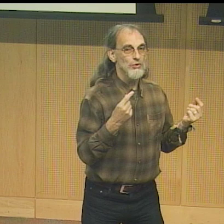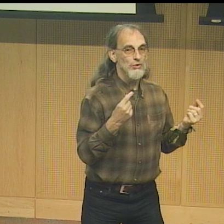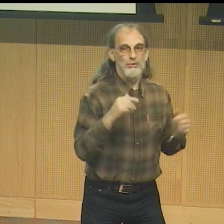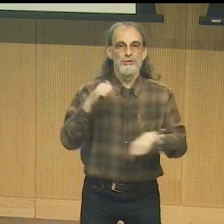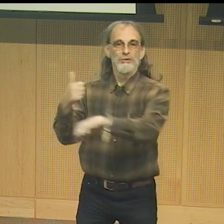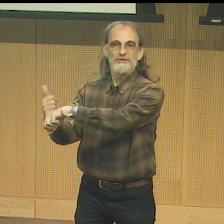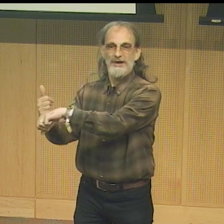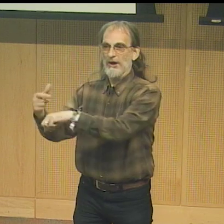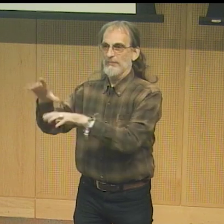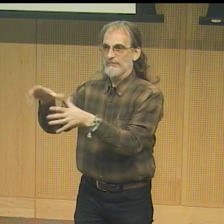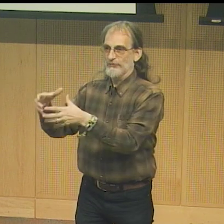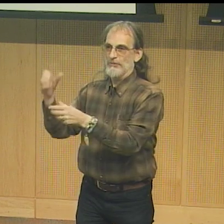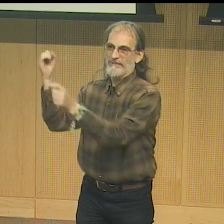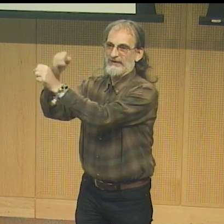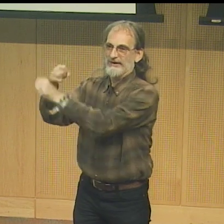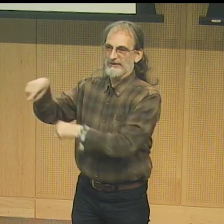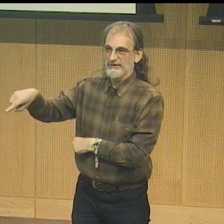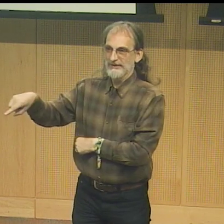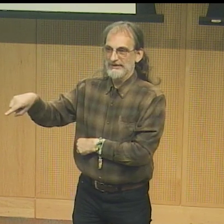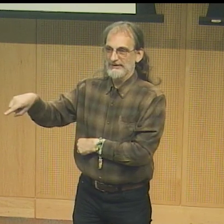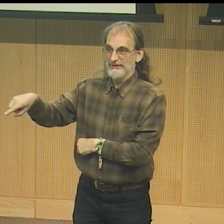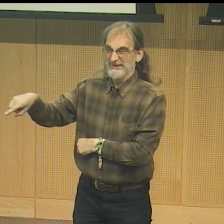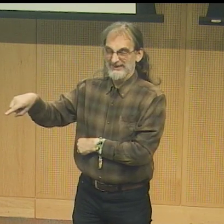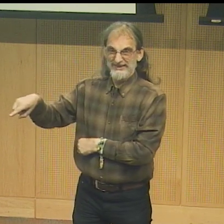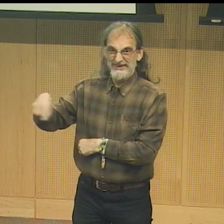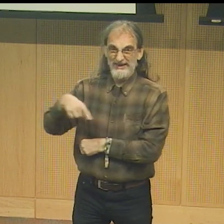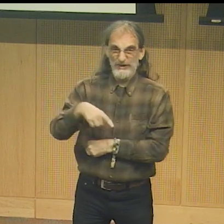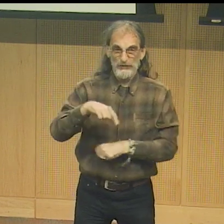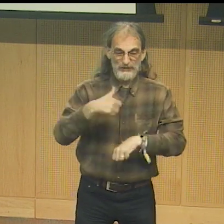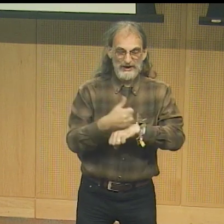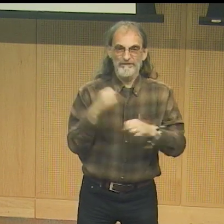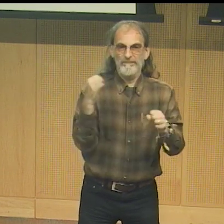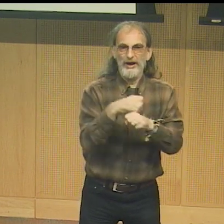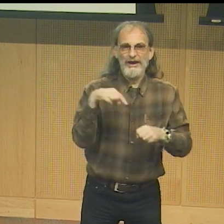But then we need other systems and other groups to focus on different fronts.